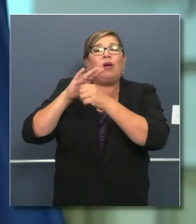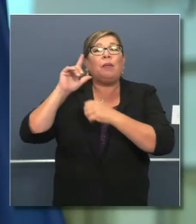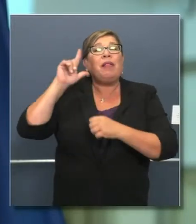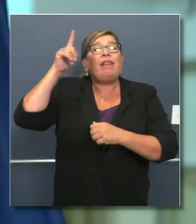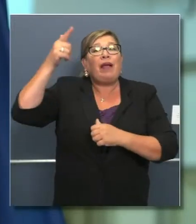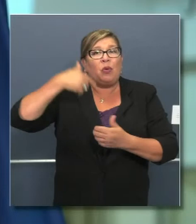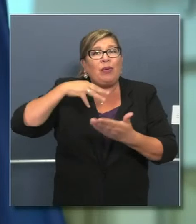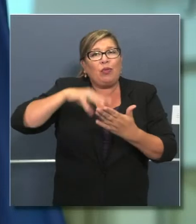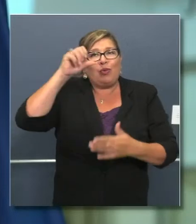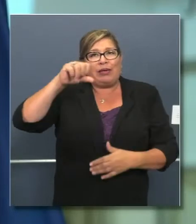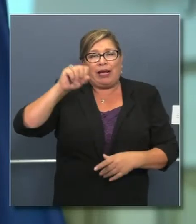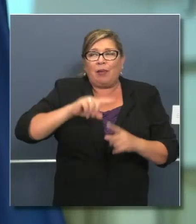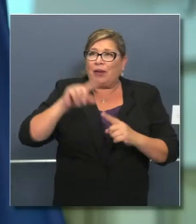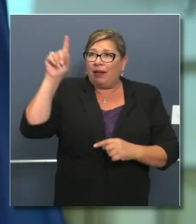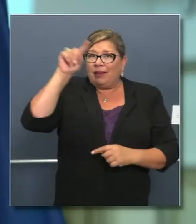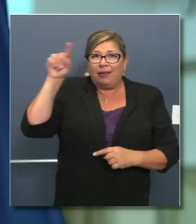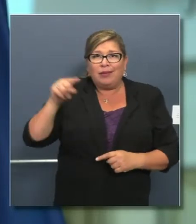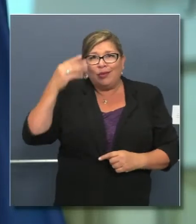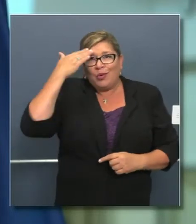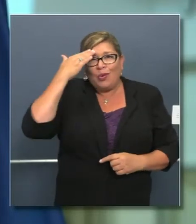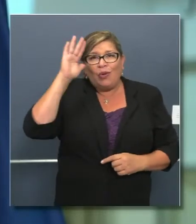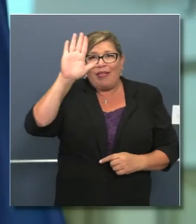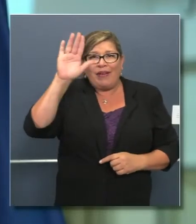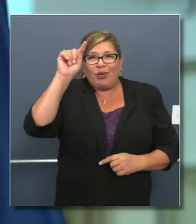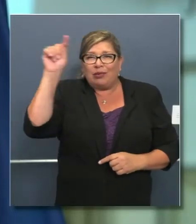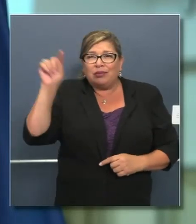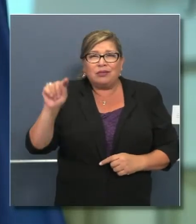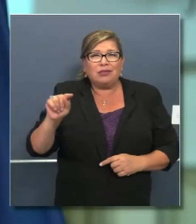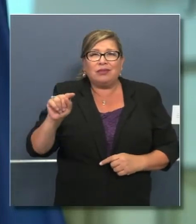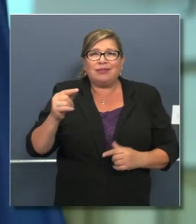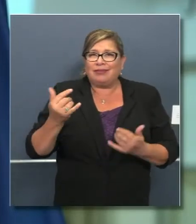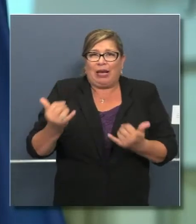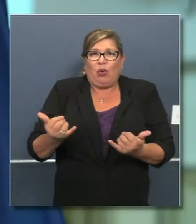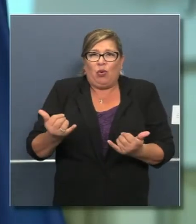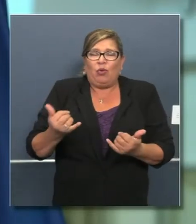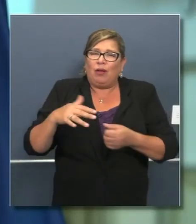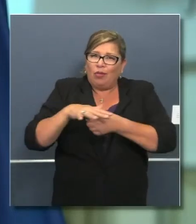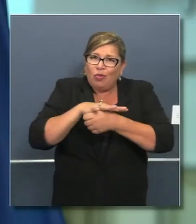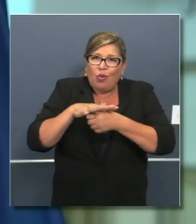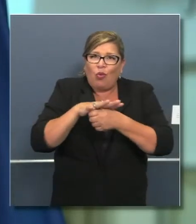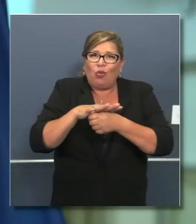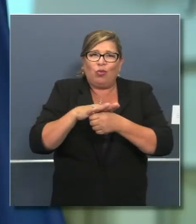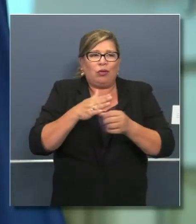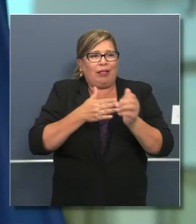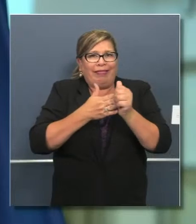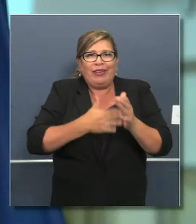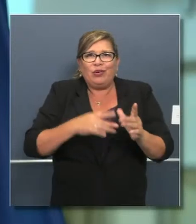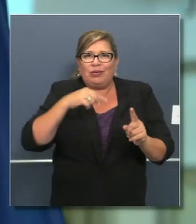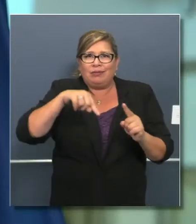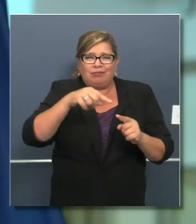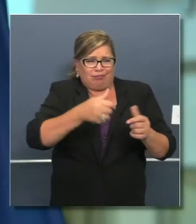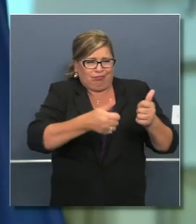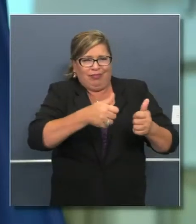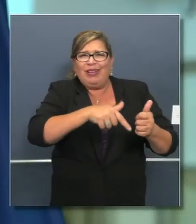state we have a dashboard we have a prism but not like local authorities and so we want to empower